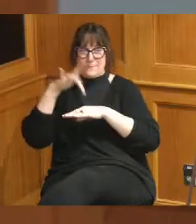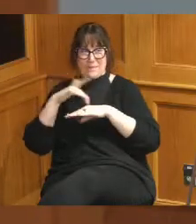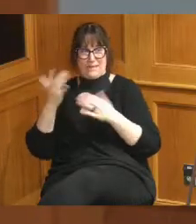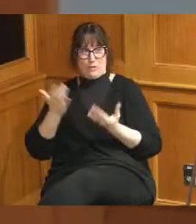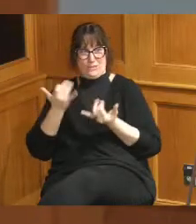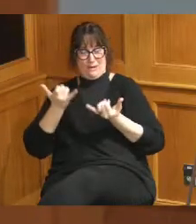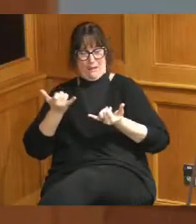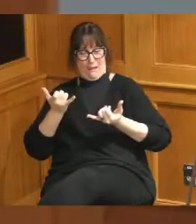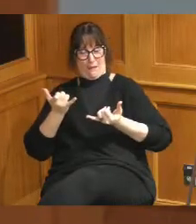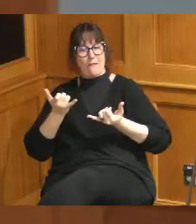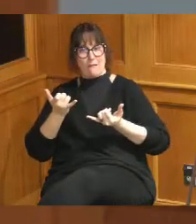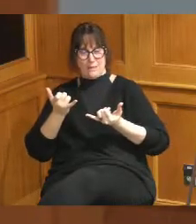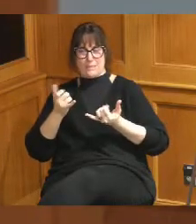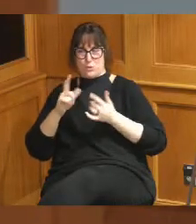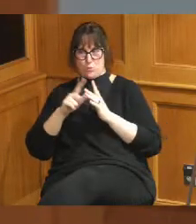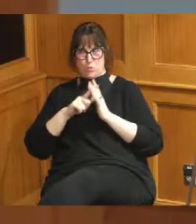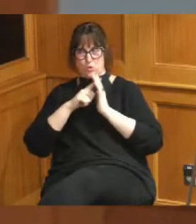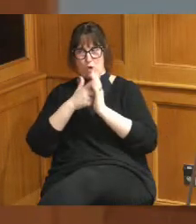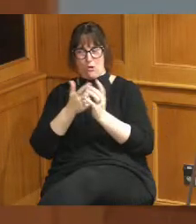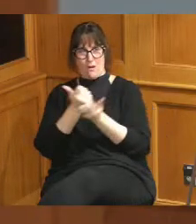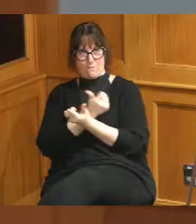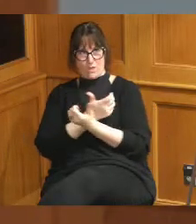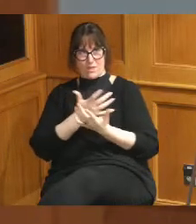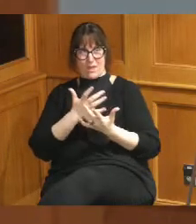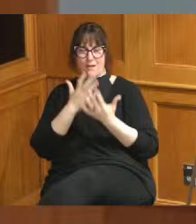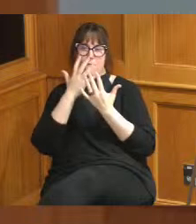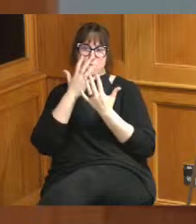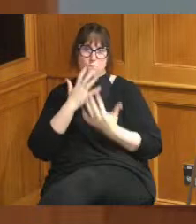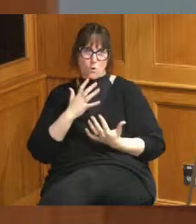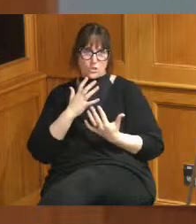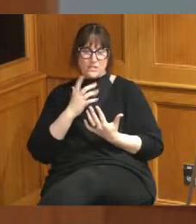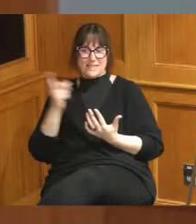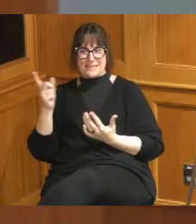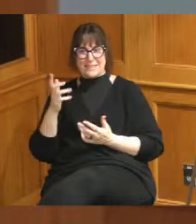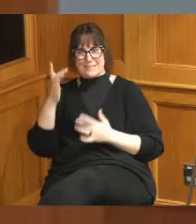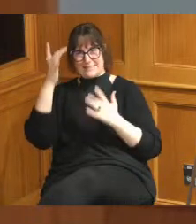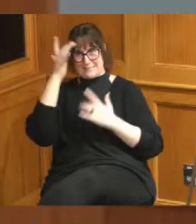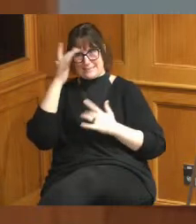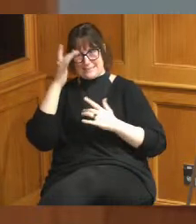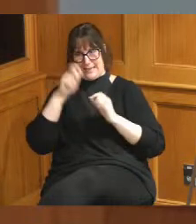sort of Kick this off unfortunately he has caught the bug that seems to be going around so he is